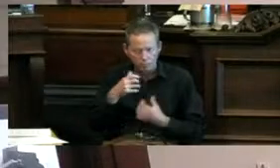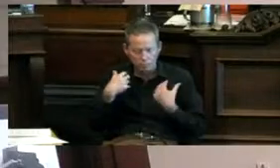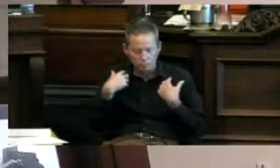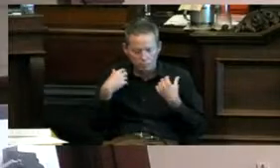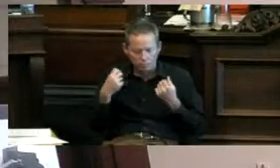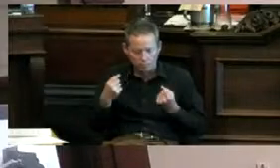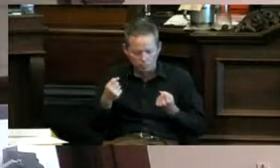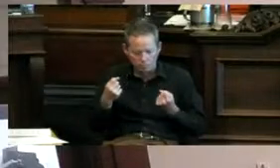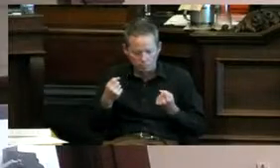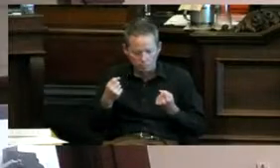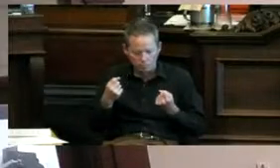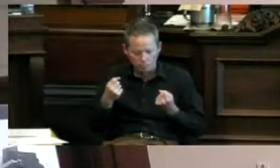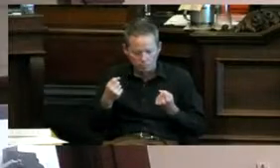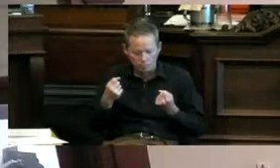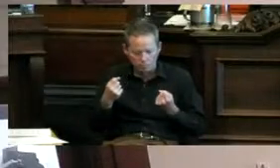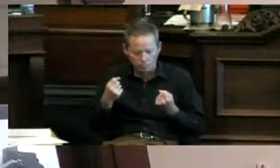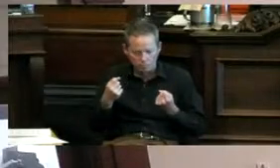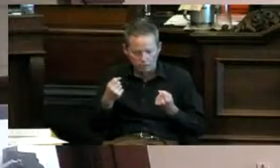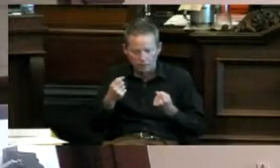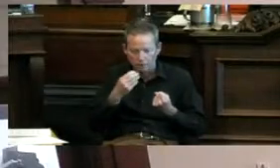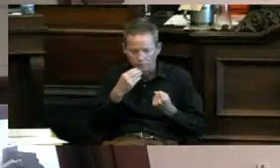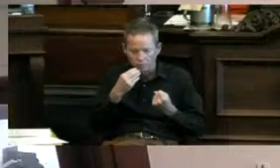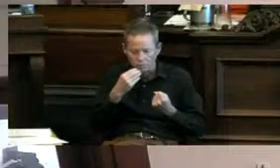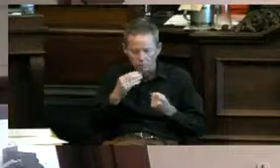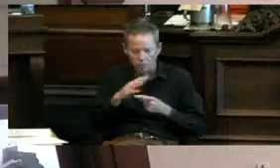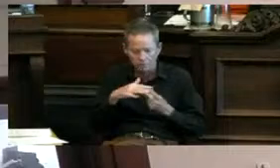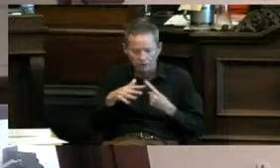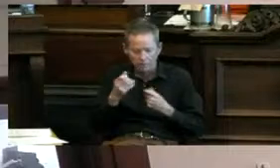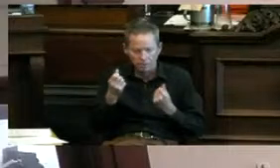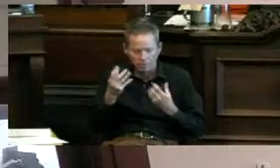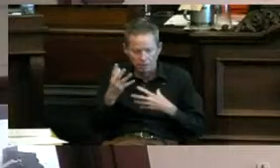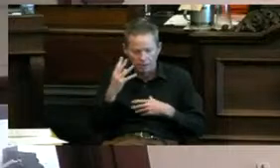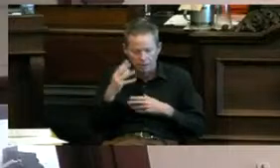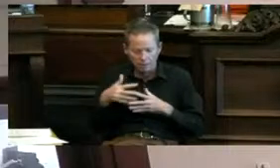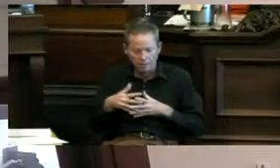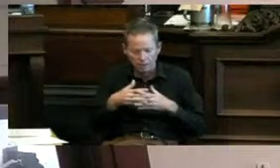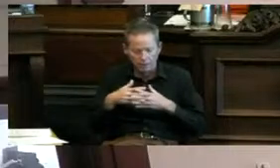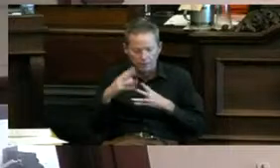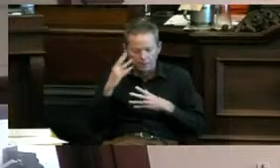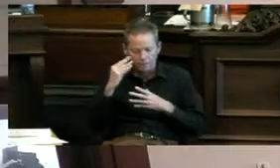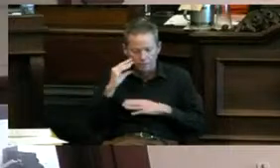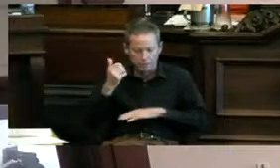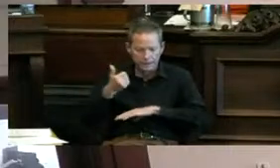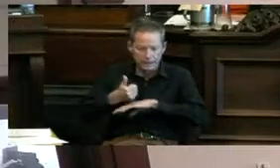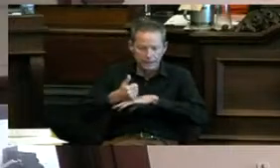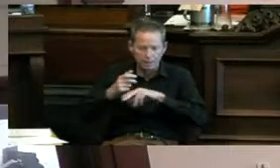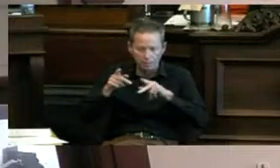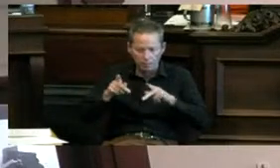obese, which is not a hard thing to be in the food environment